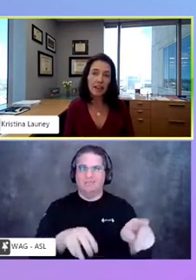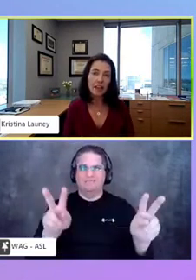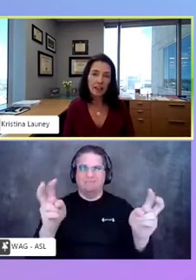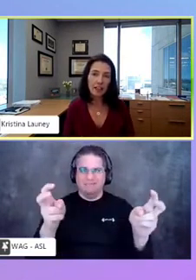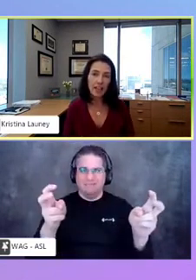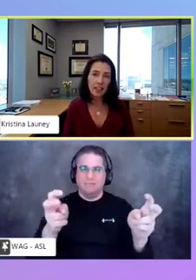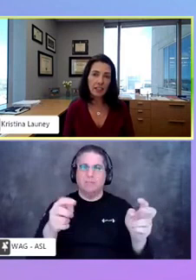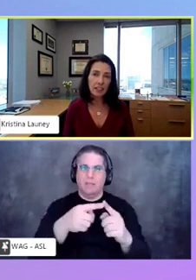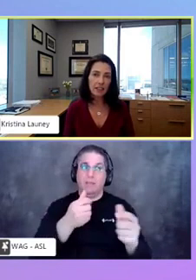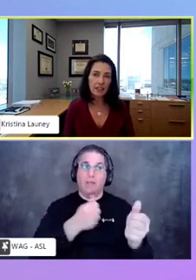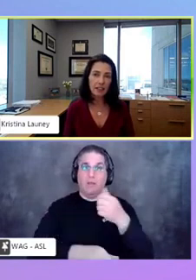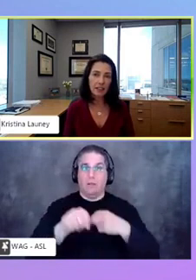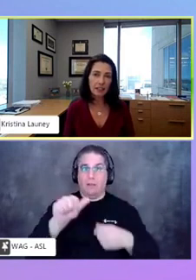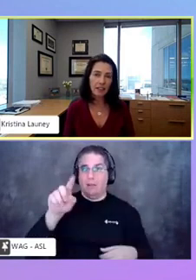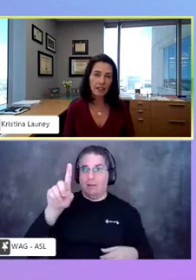obligation as well as the